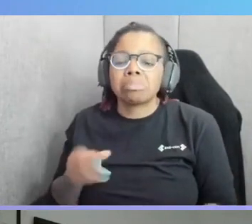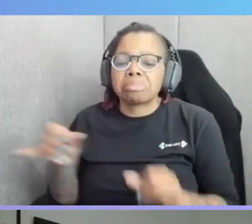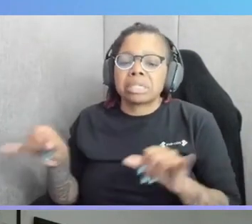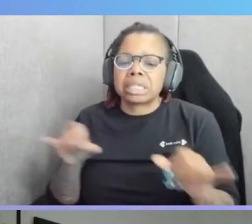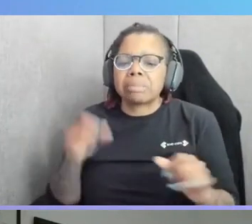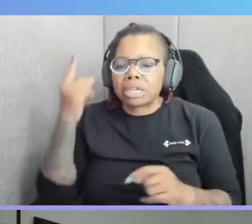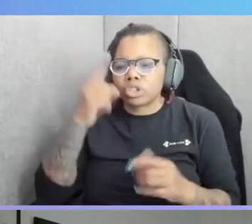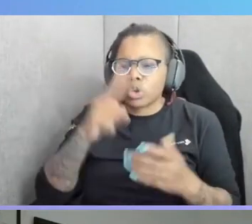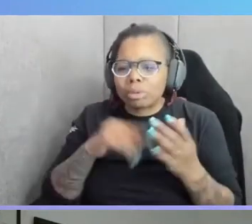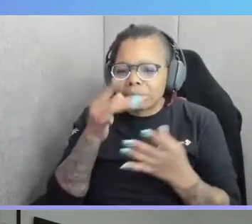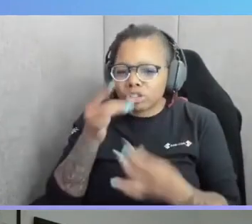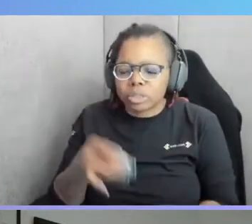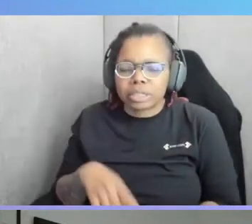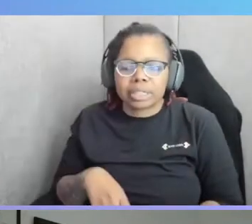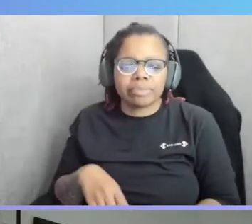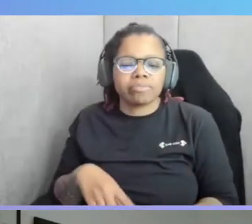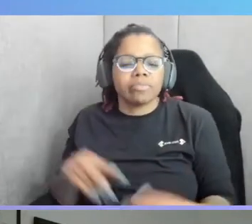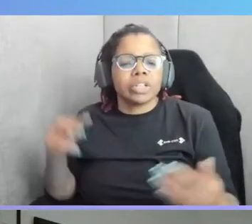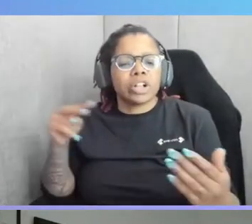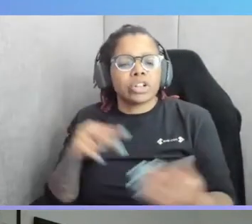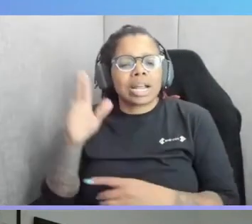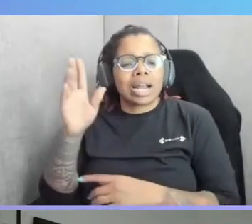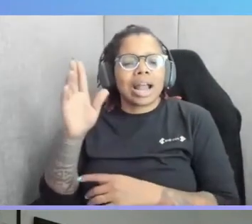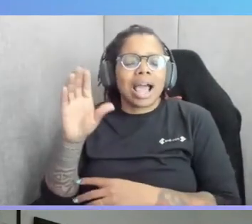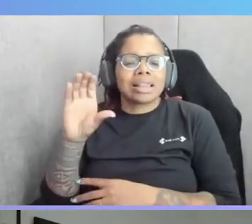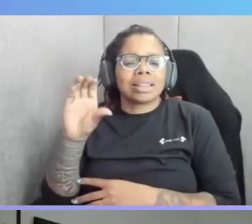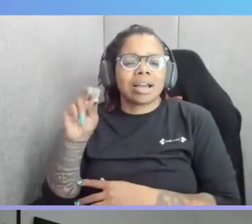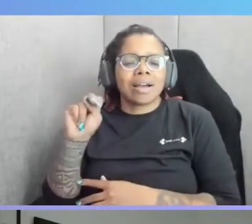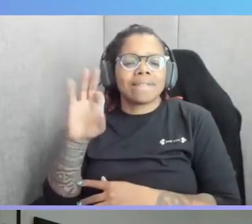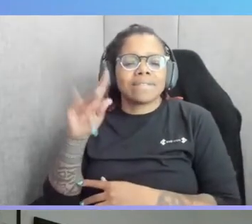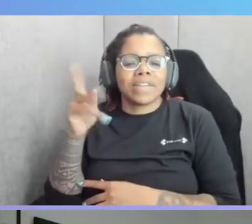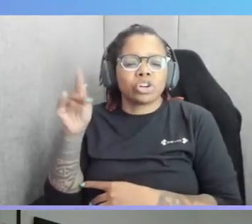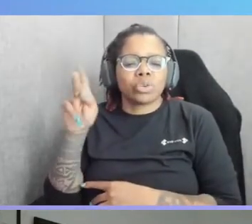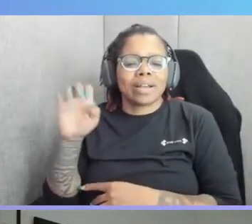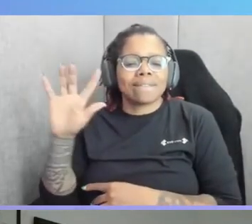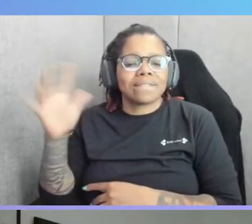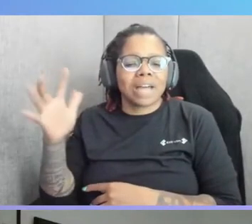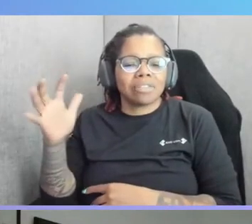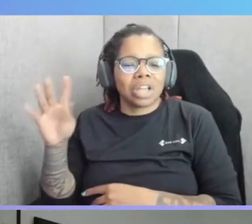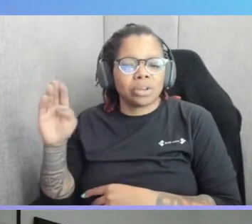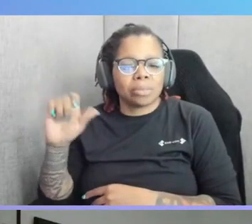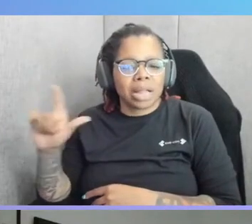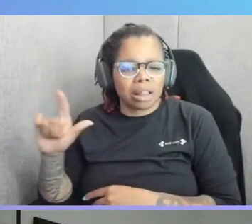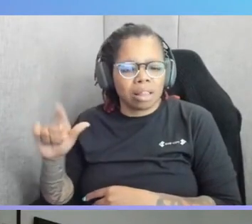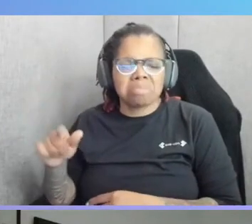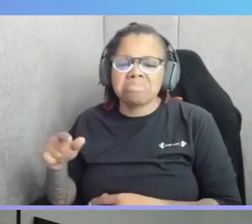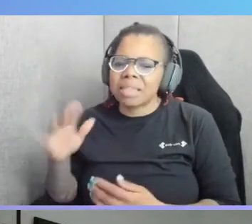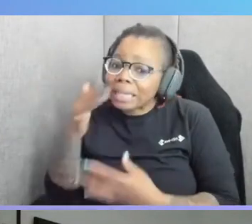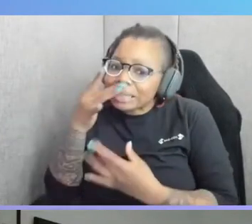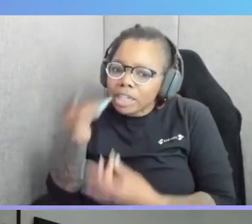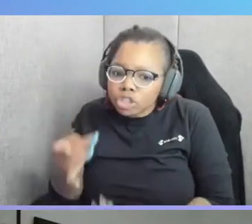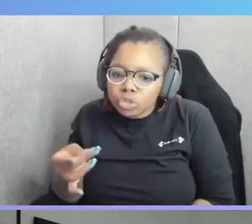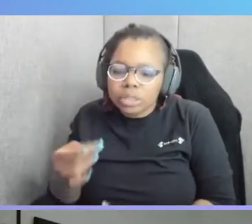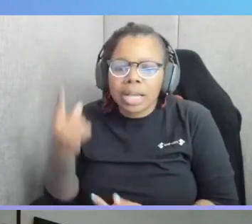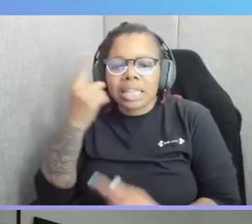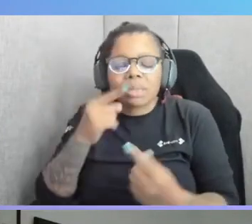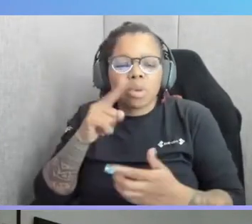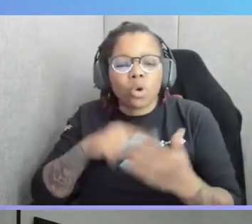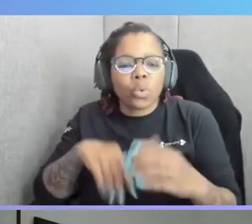again, going back to that Confederate $5 bill, it's interesting. Um, think about what in the image would spark